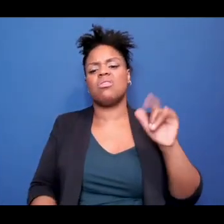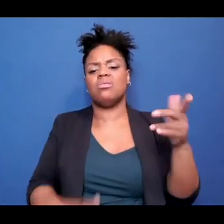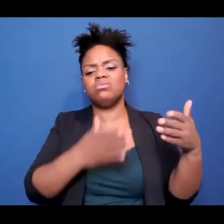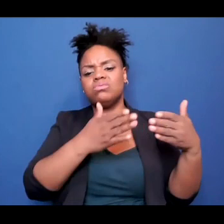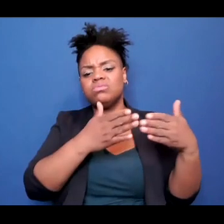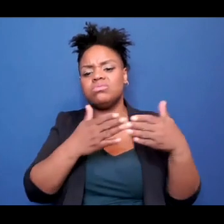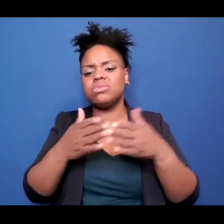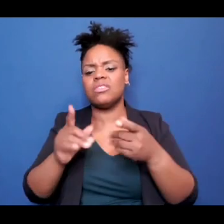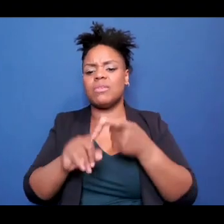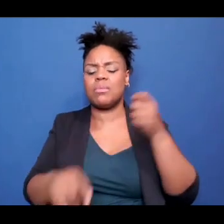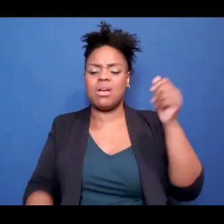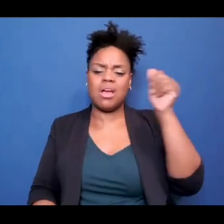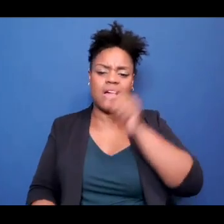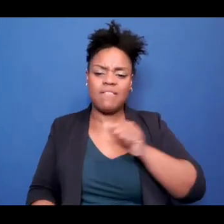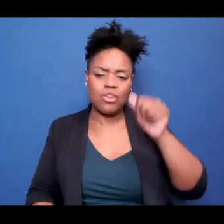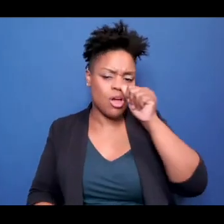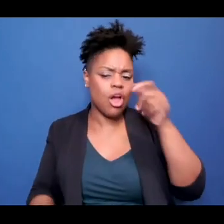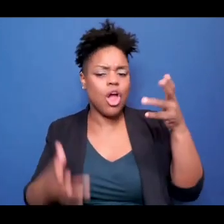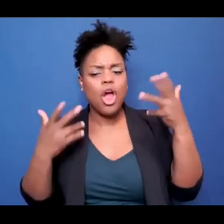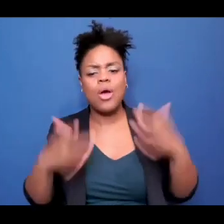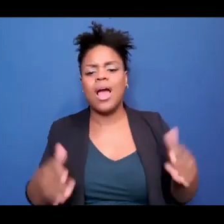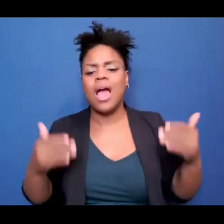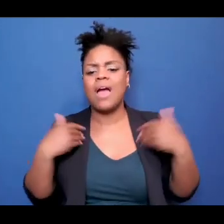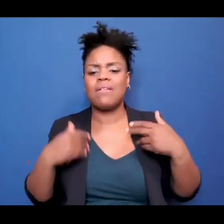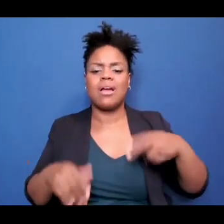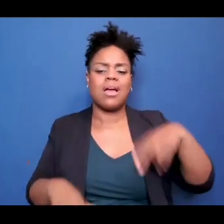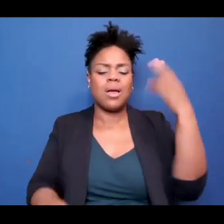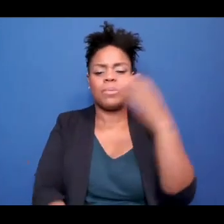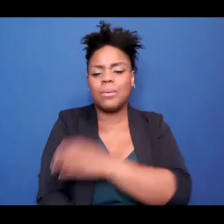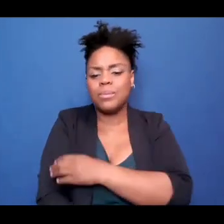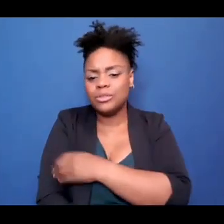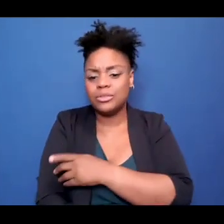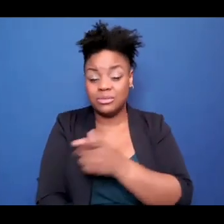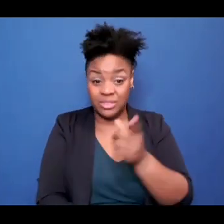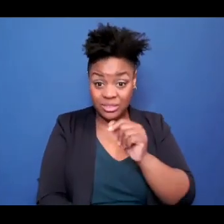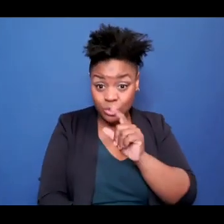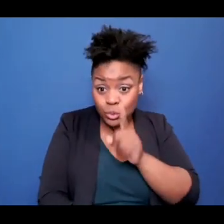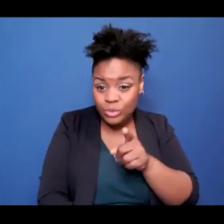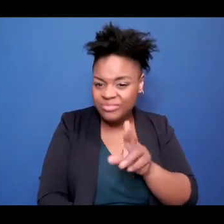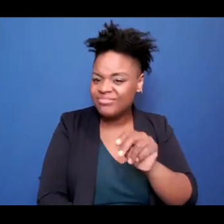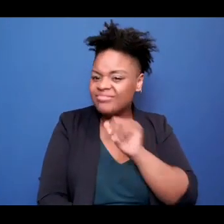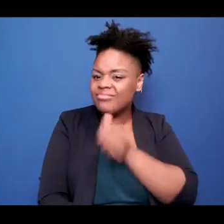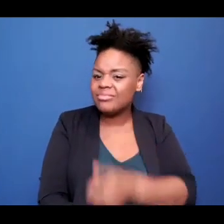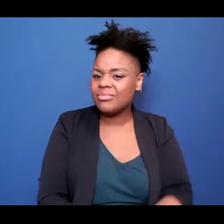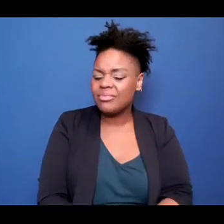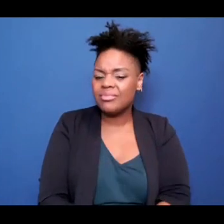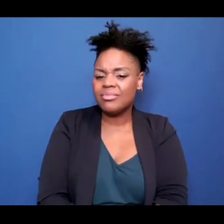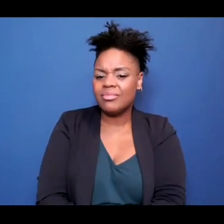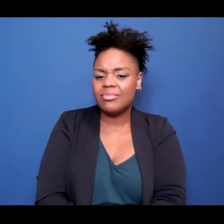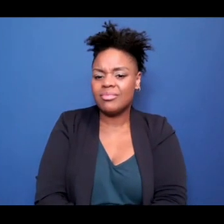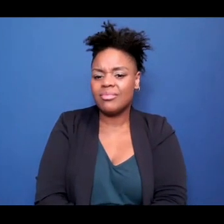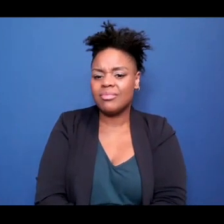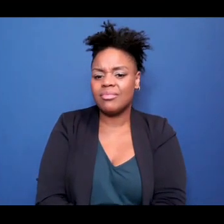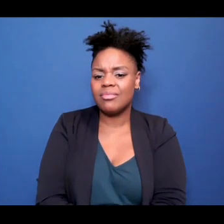UNDERGOING THE MIDDLE PASSAGE. NEXT SLIDE. BUT THE REASONS FOR DIFFERENCES